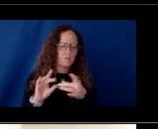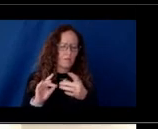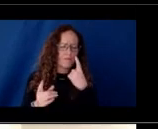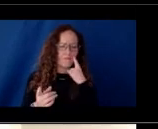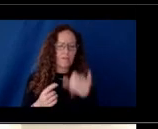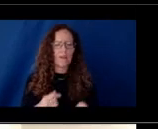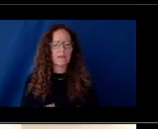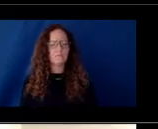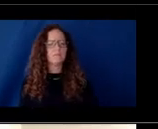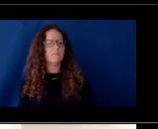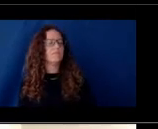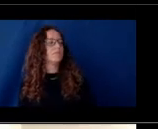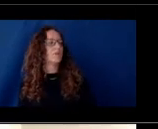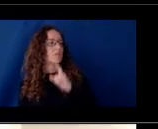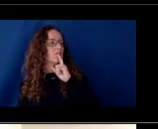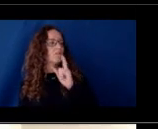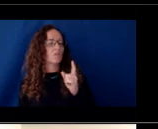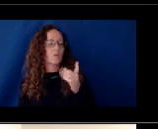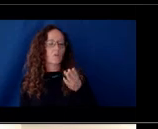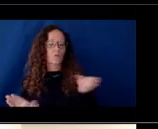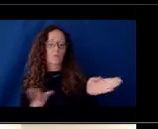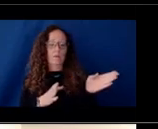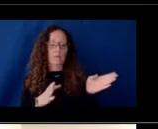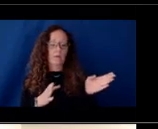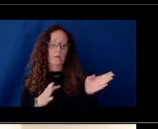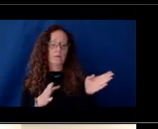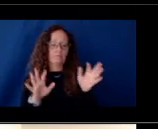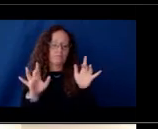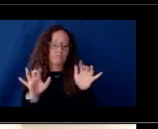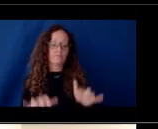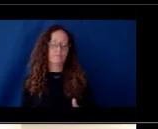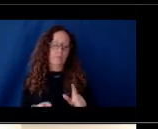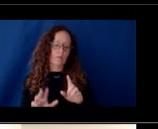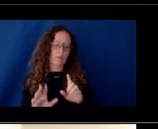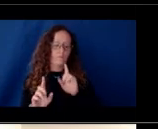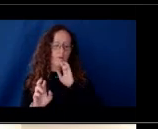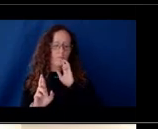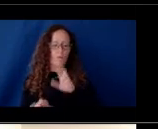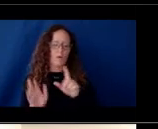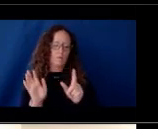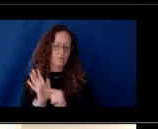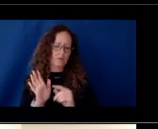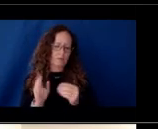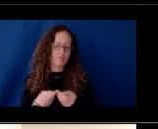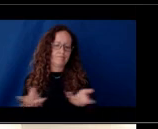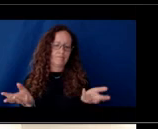we're planning to draft this up in the report and all the information is available. And also,